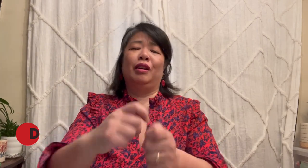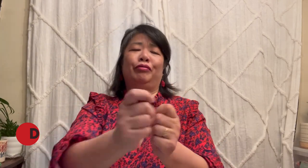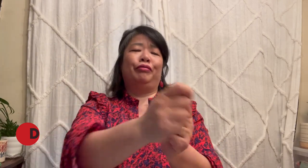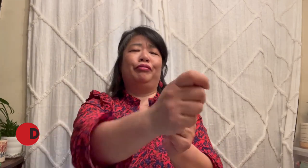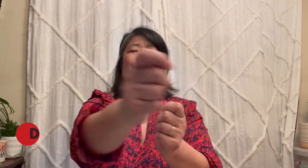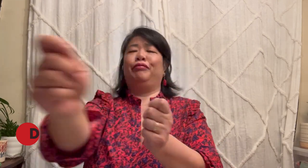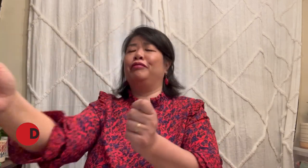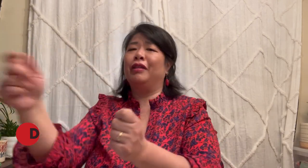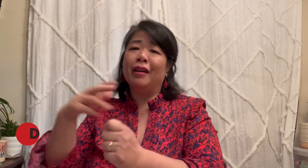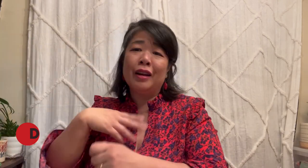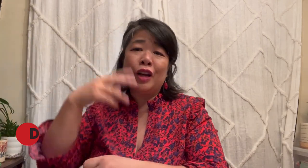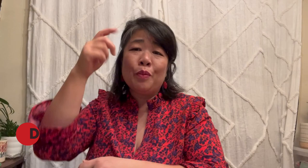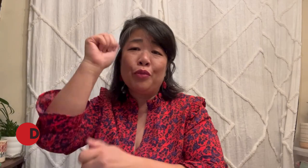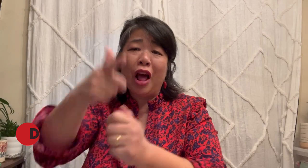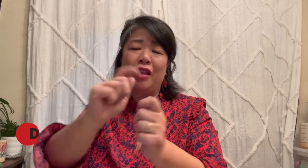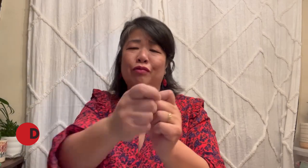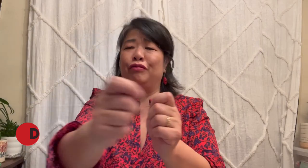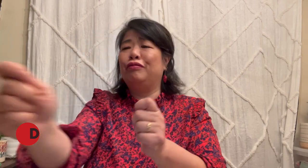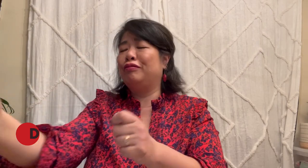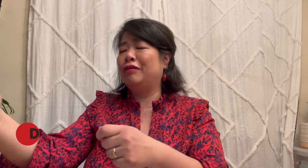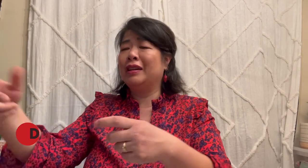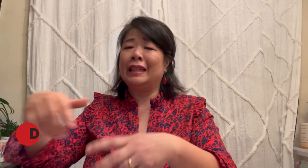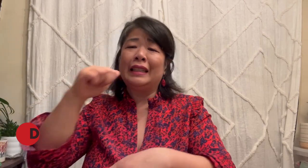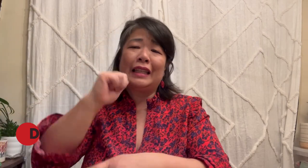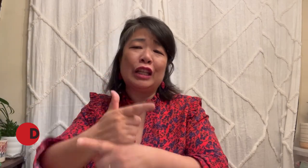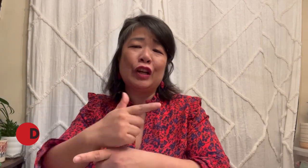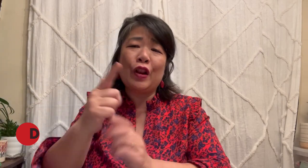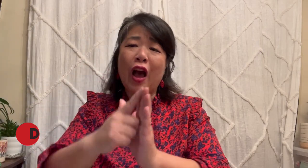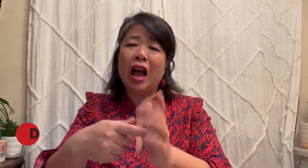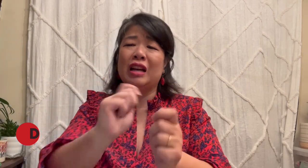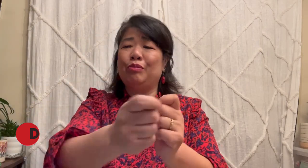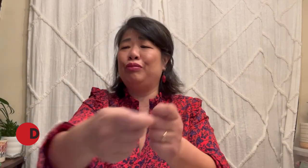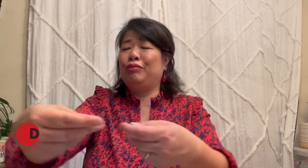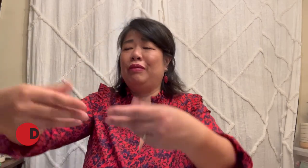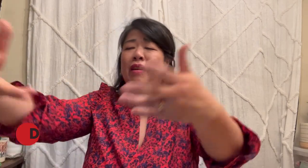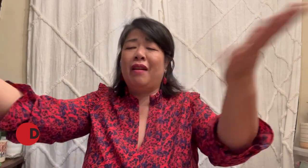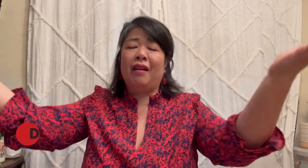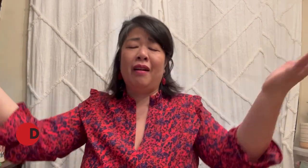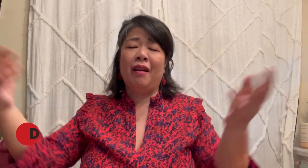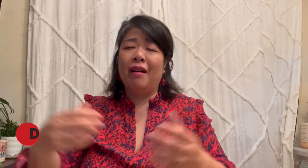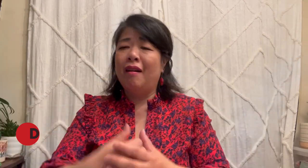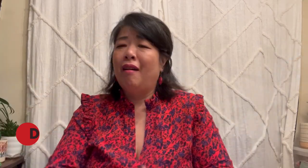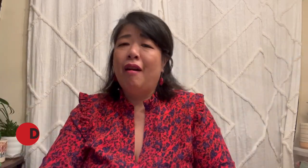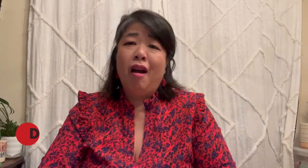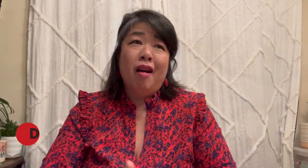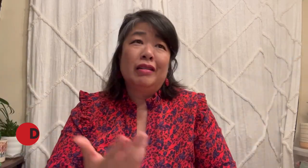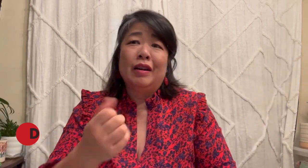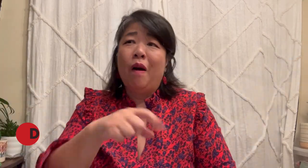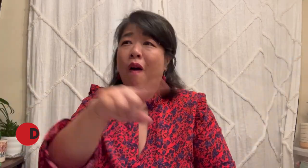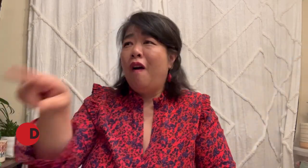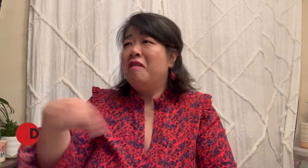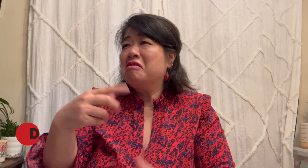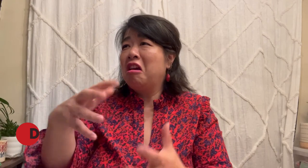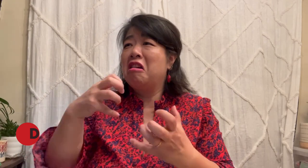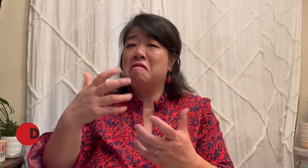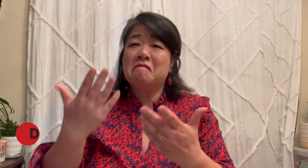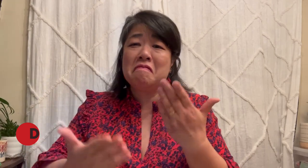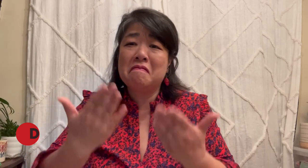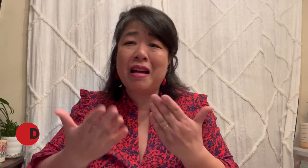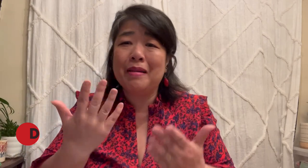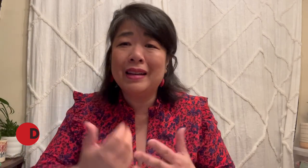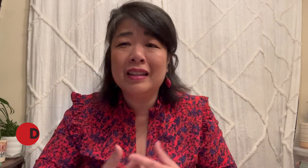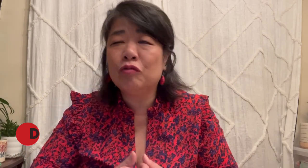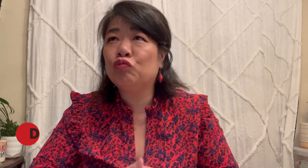We pass out money to everybody. We all get 20 red packets